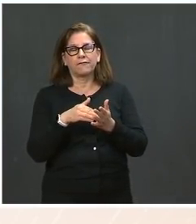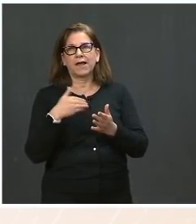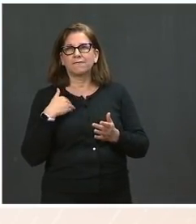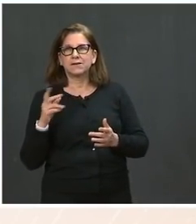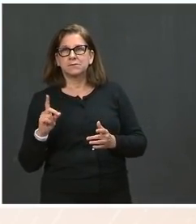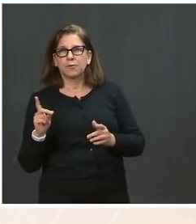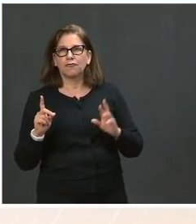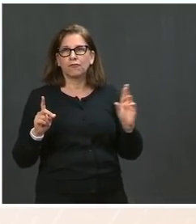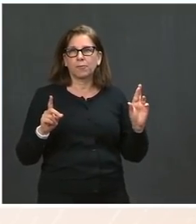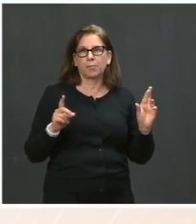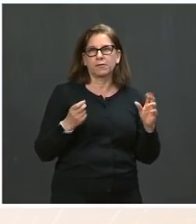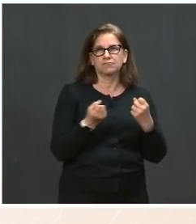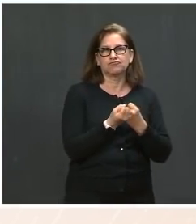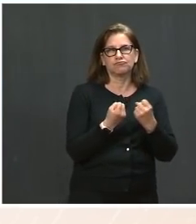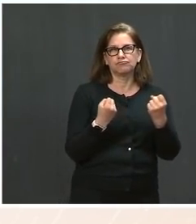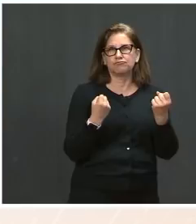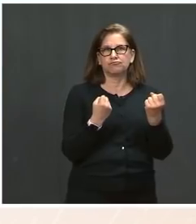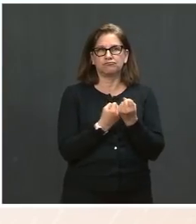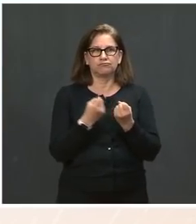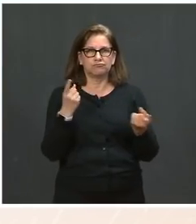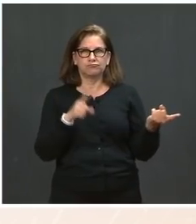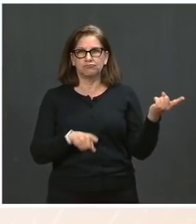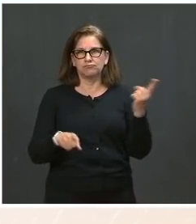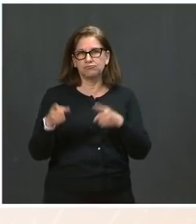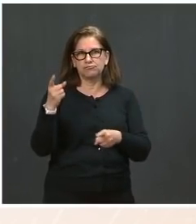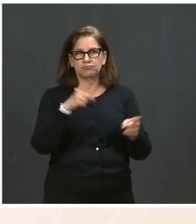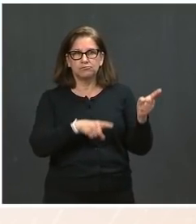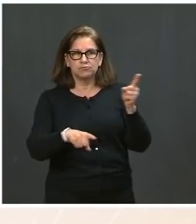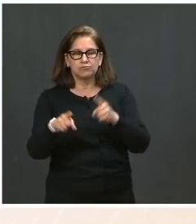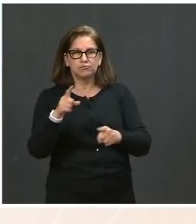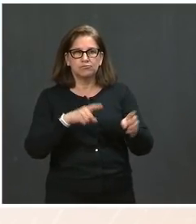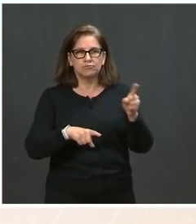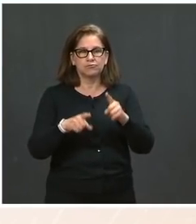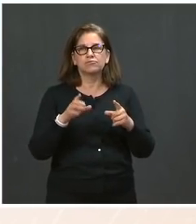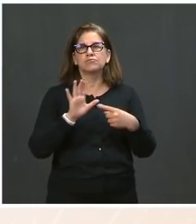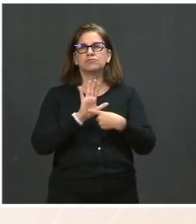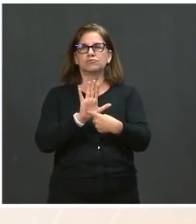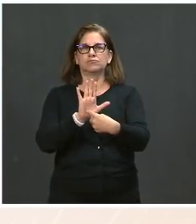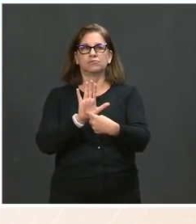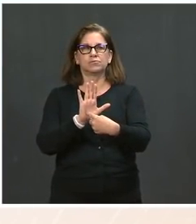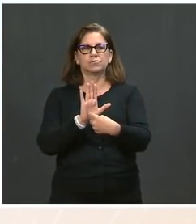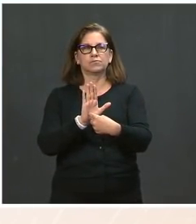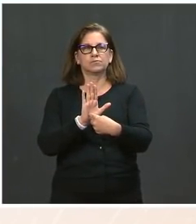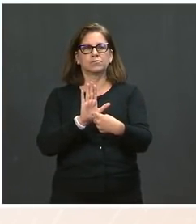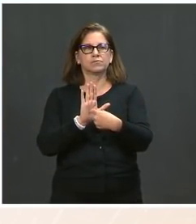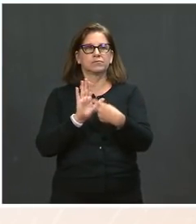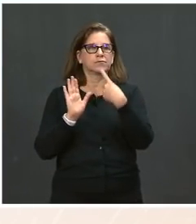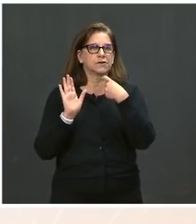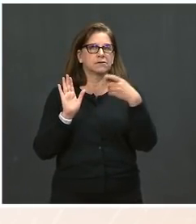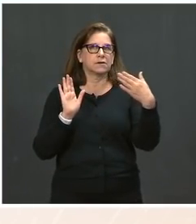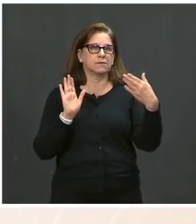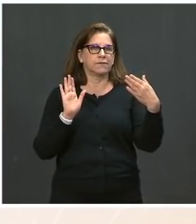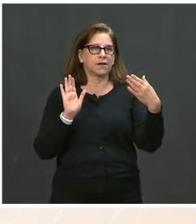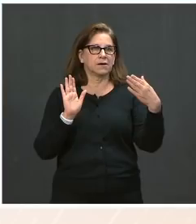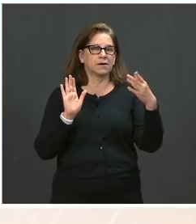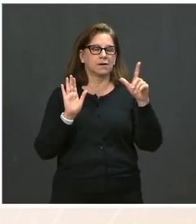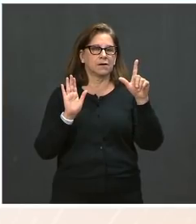was that we will be putting forward guidance to make it easier for states to put forward those laws. He knows that sometimes the first action